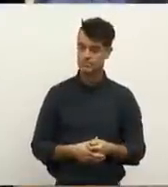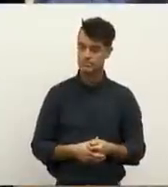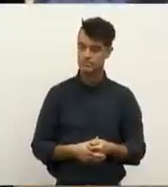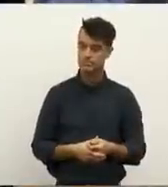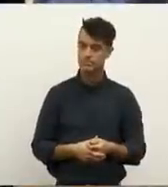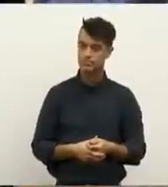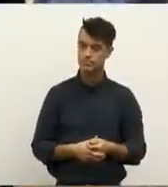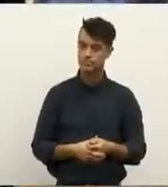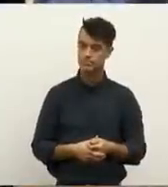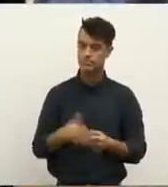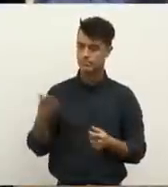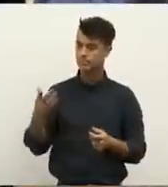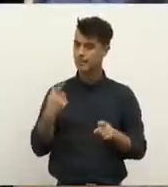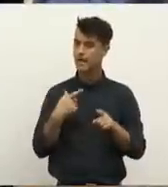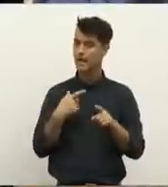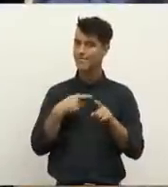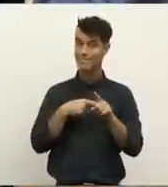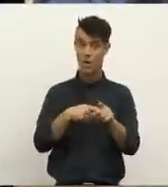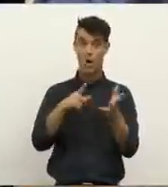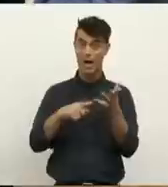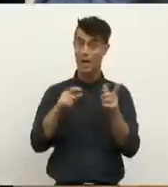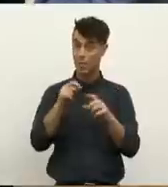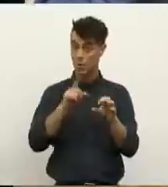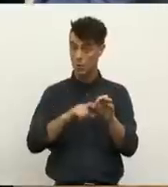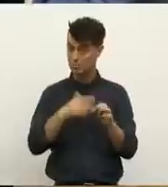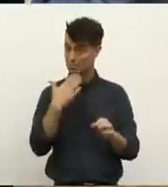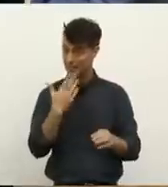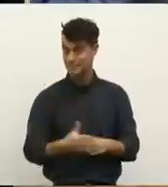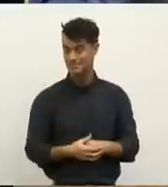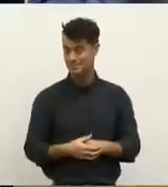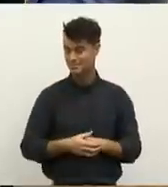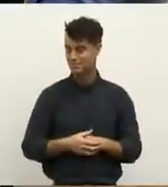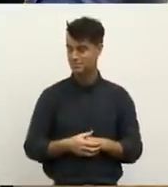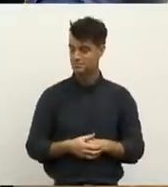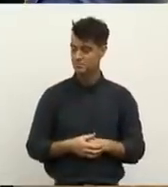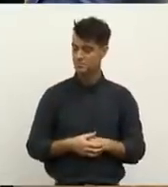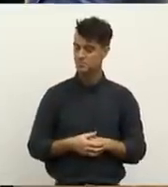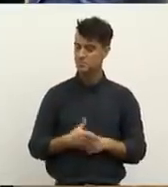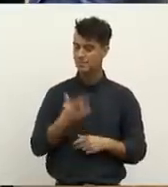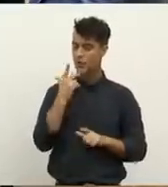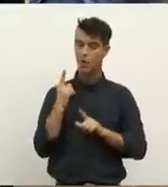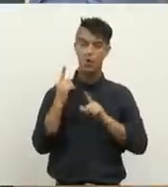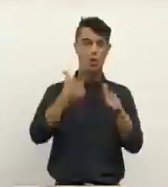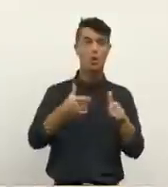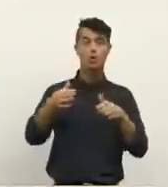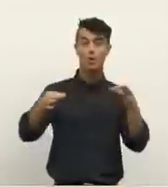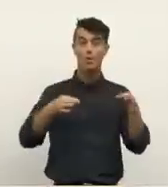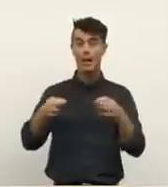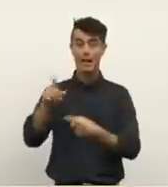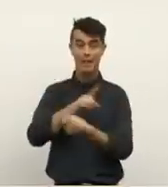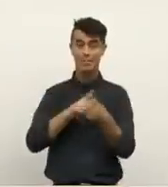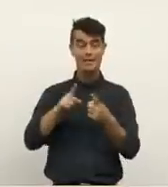Can I just ask a follow-up question about that? If you go into a planning meeting, and you haven't already got that report,